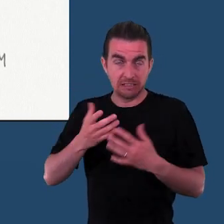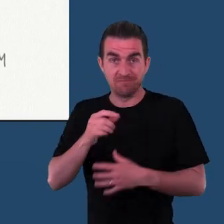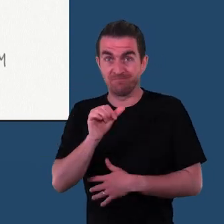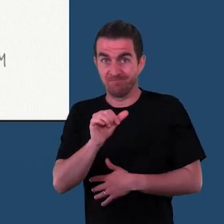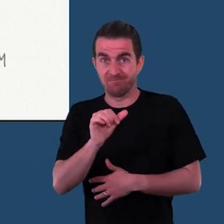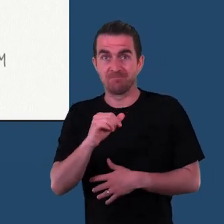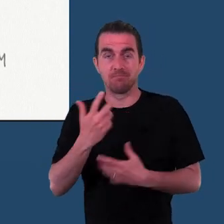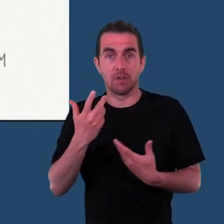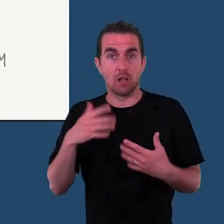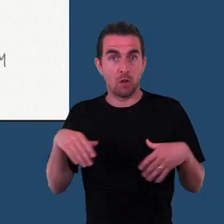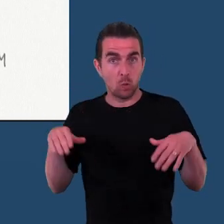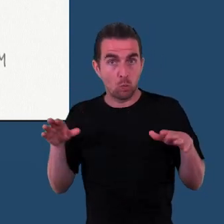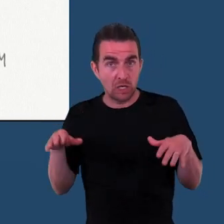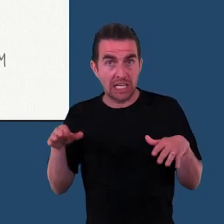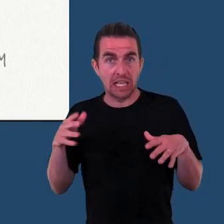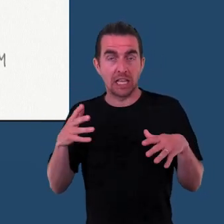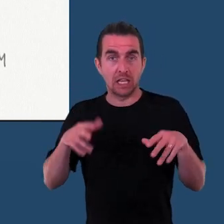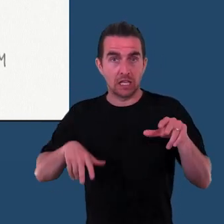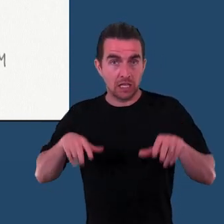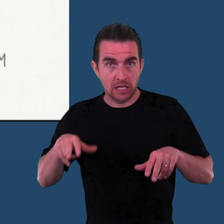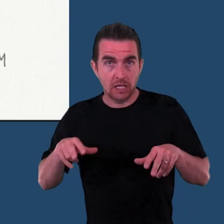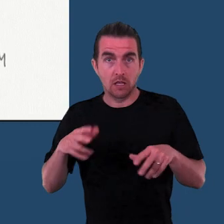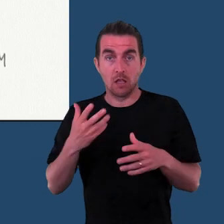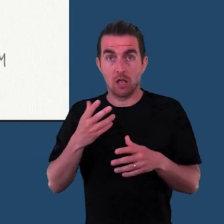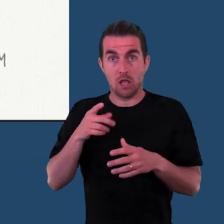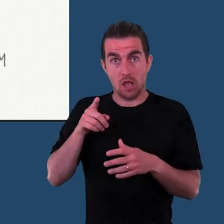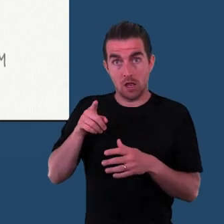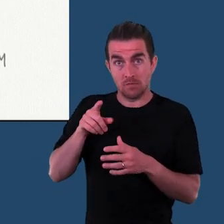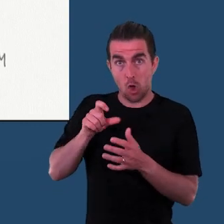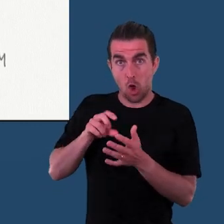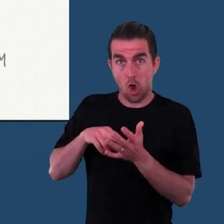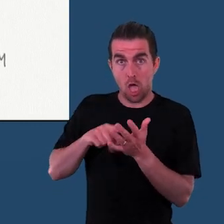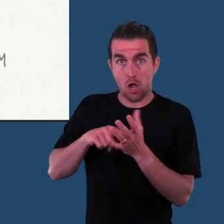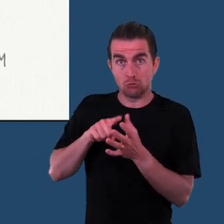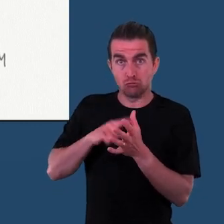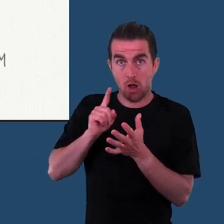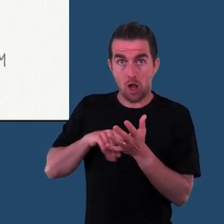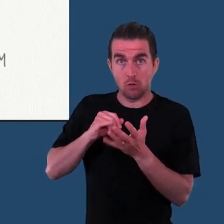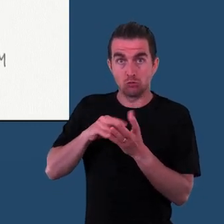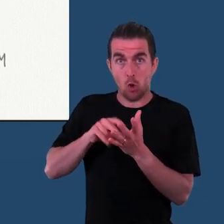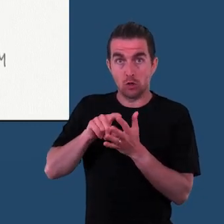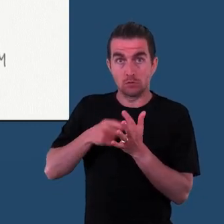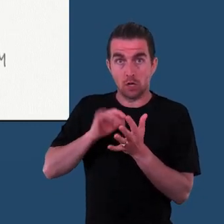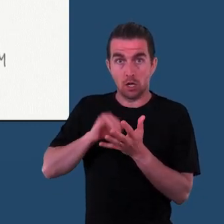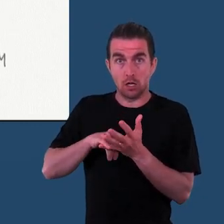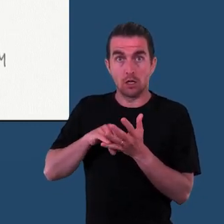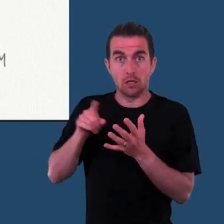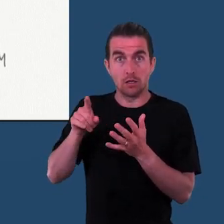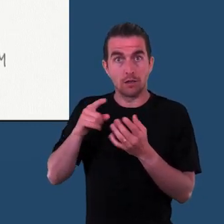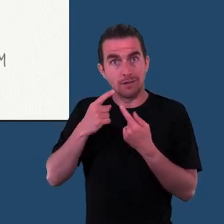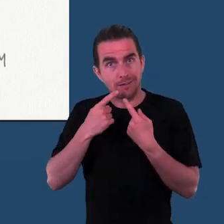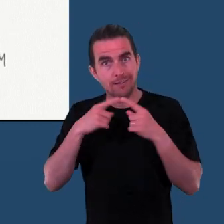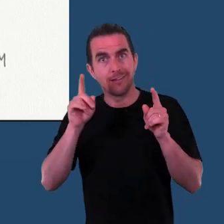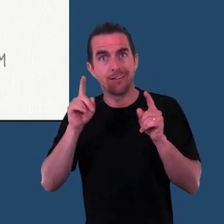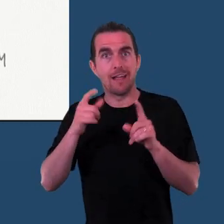That's true, but swings and roundabouts. If Colonel Sanders markets it, he could probably get an extra bit of chicken